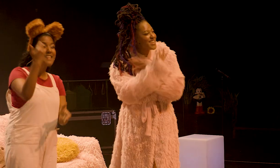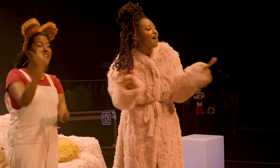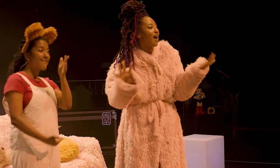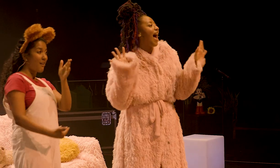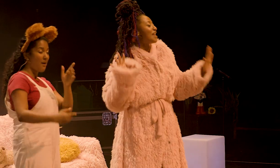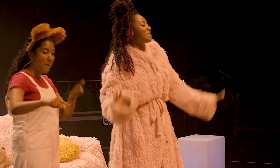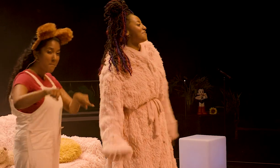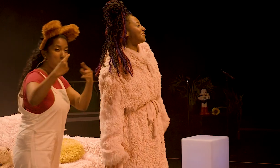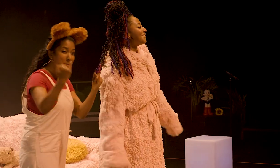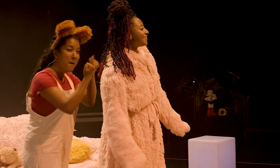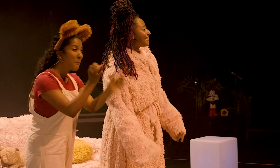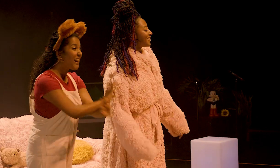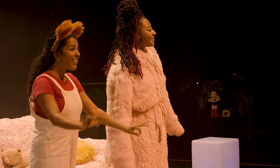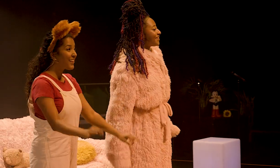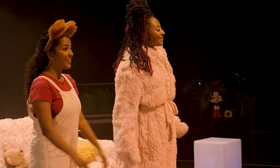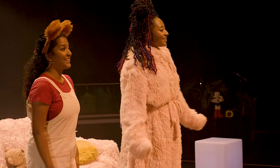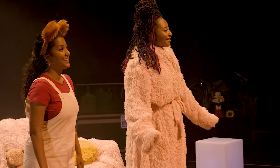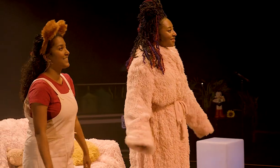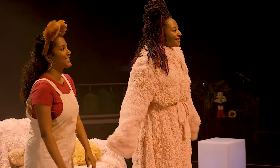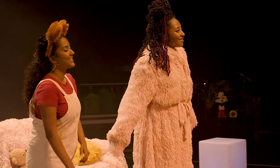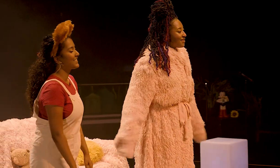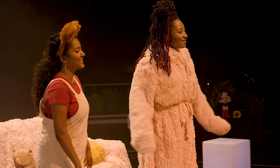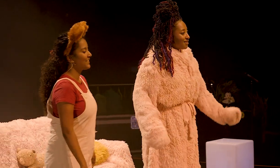never had beef.